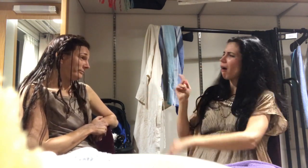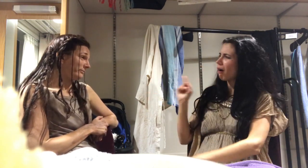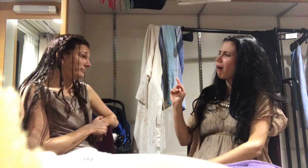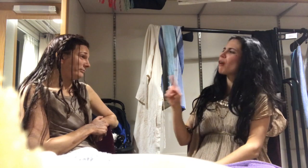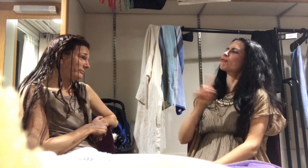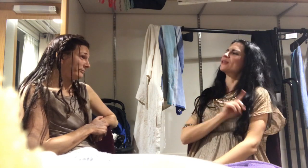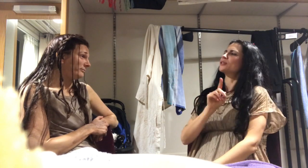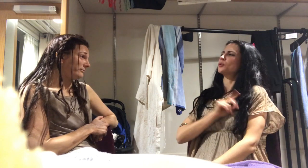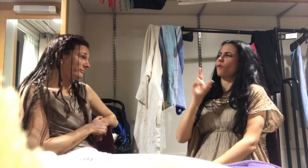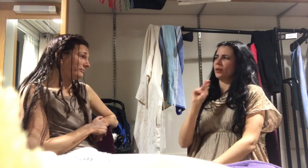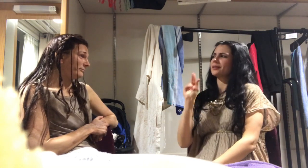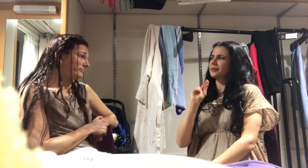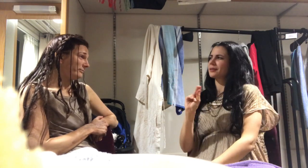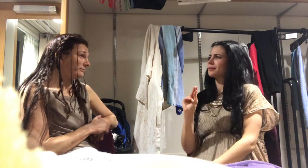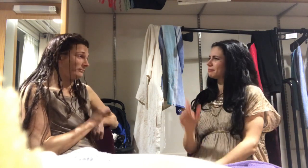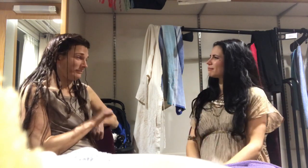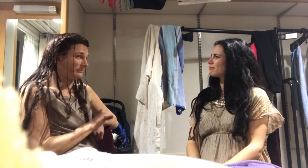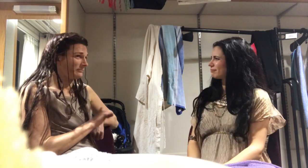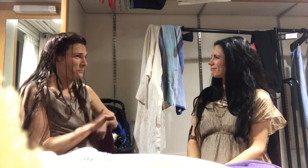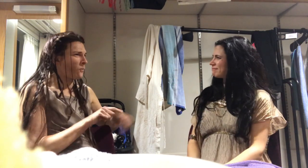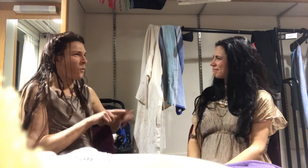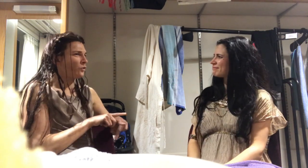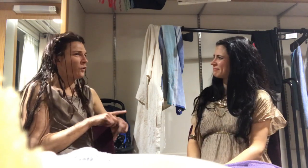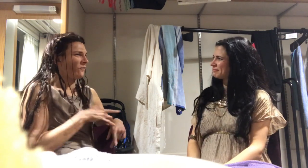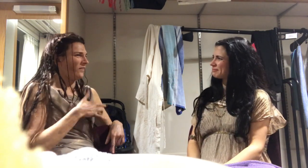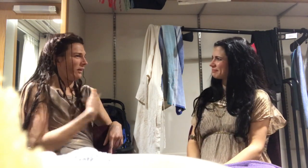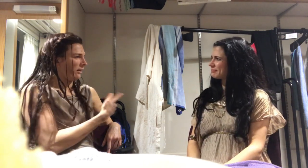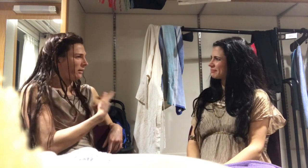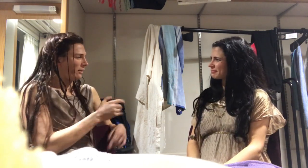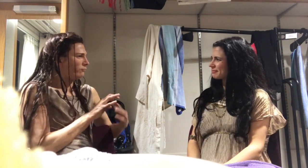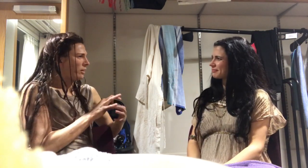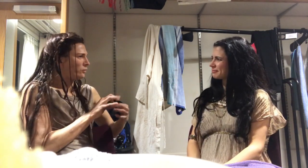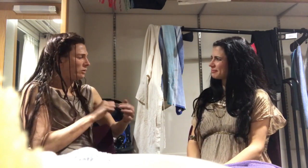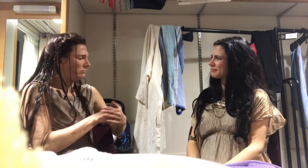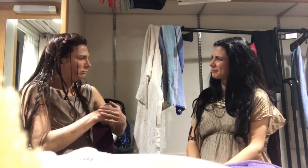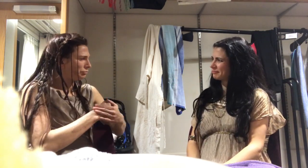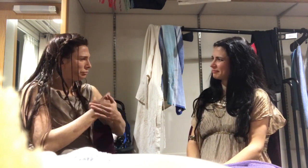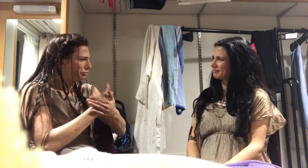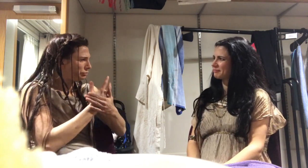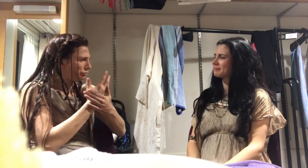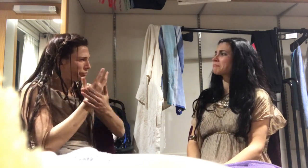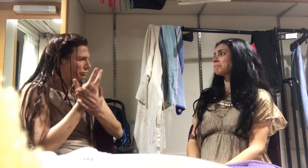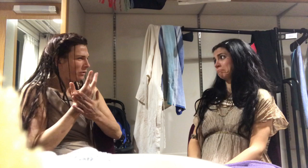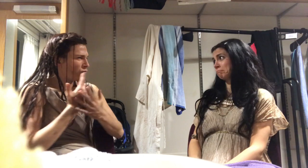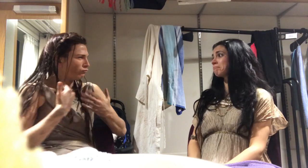Ah ha, now there's more reason to voice over... Also, it feels as though our relationship has blossomed